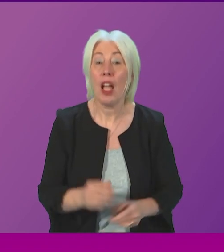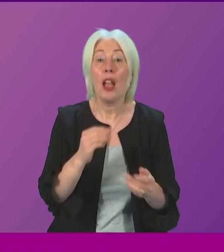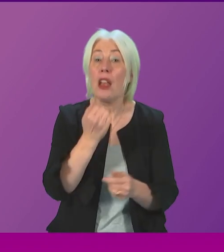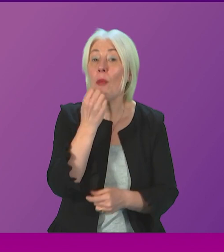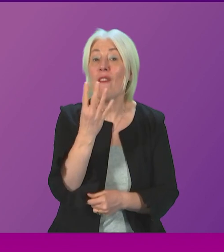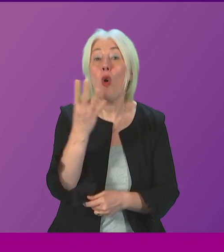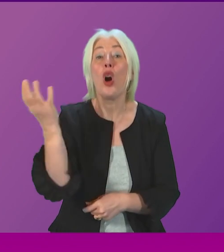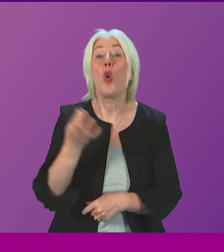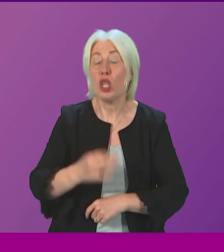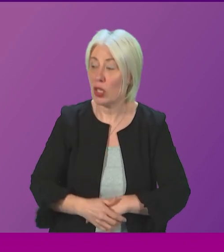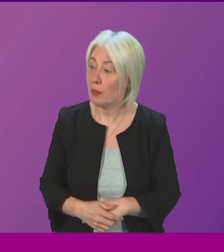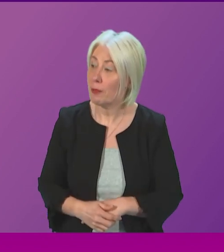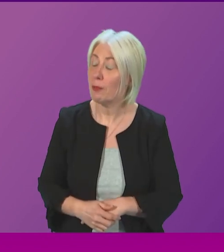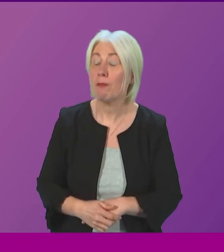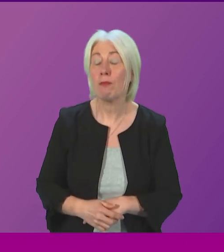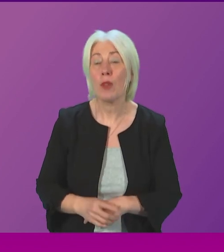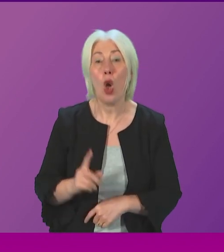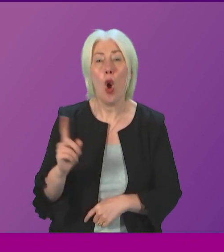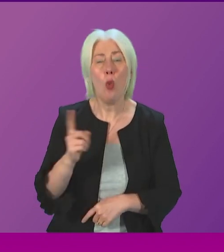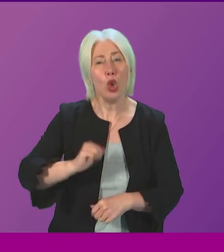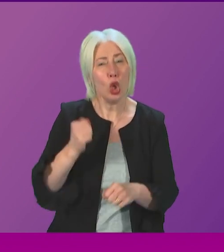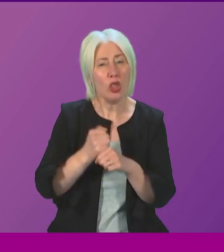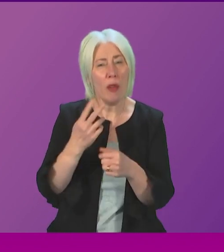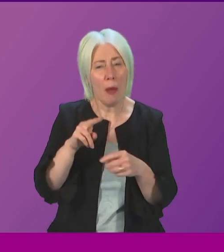To ask the First Minister what assessment the Scottish Government has made of the role